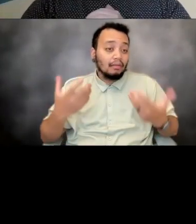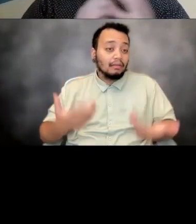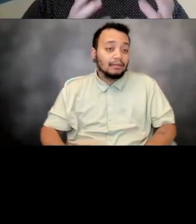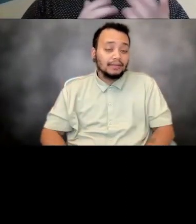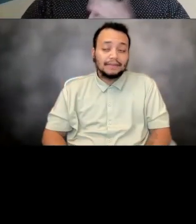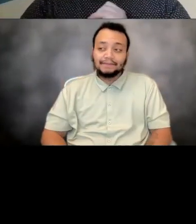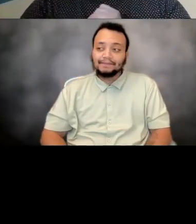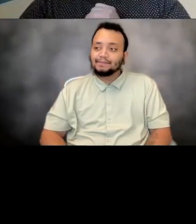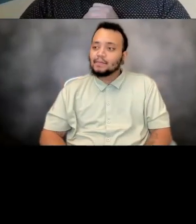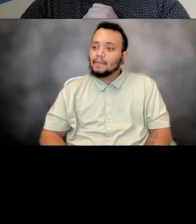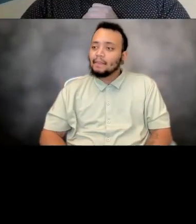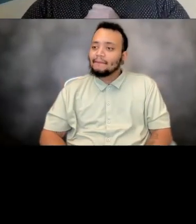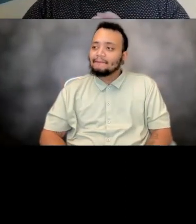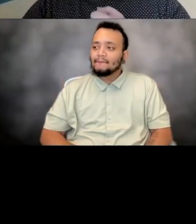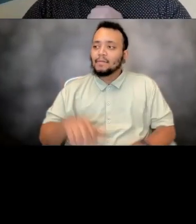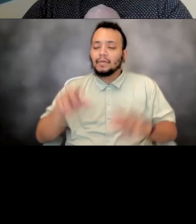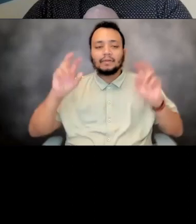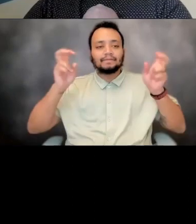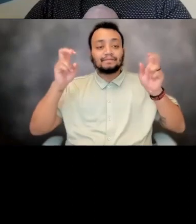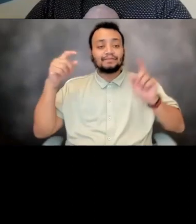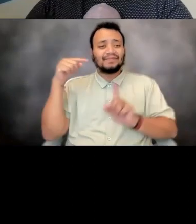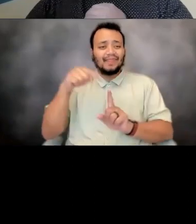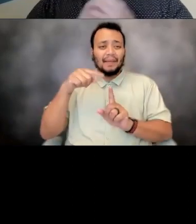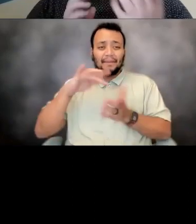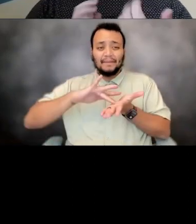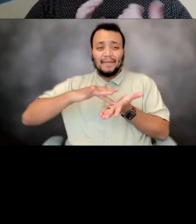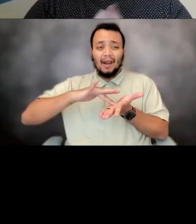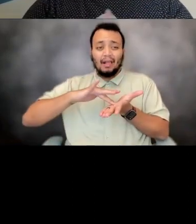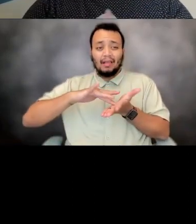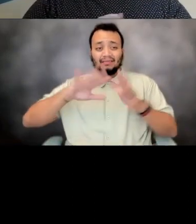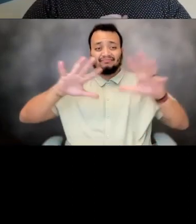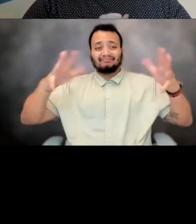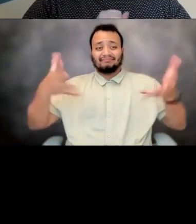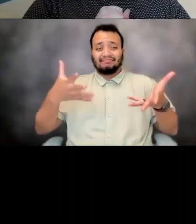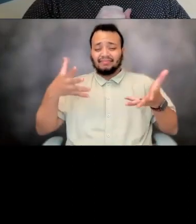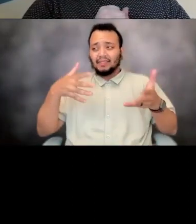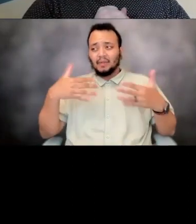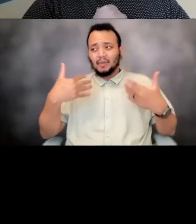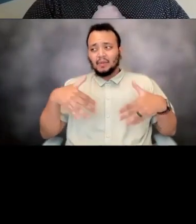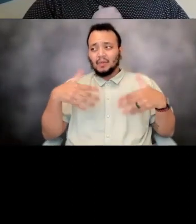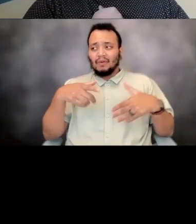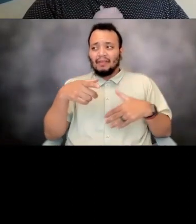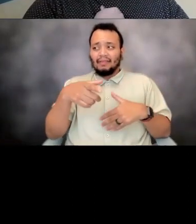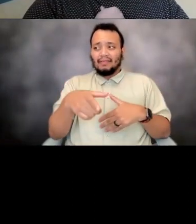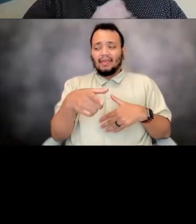One person shared, "The medical profession have really treated me like I was kind of slow,